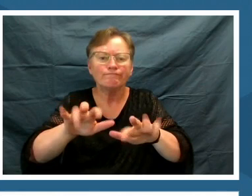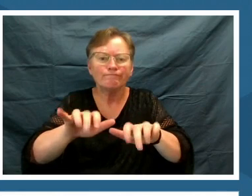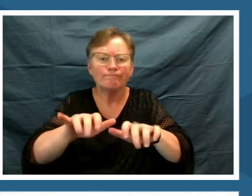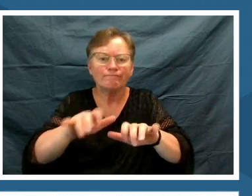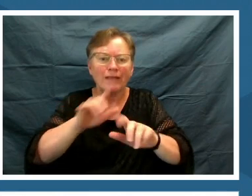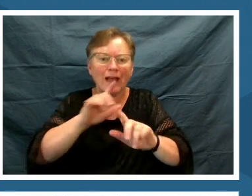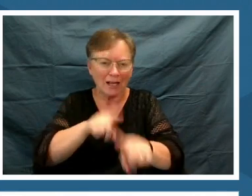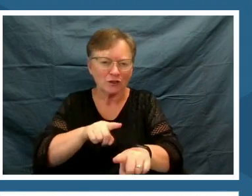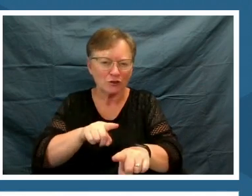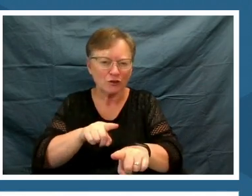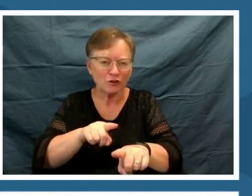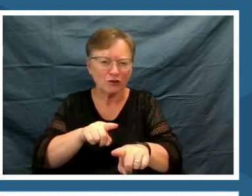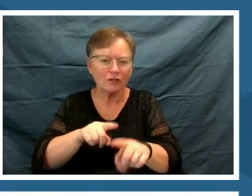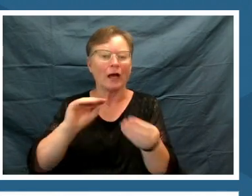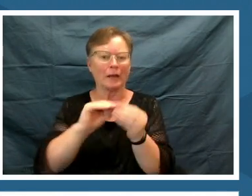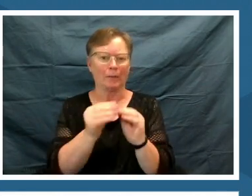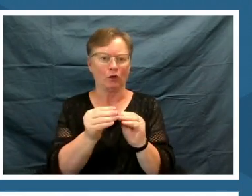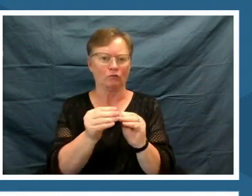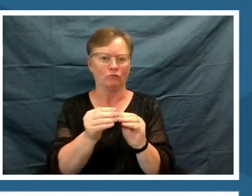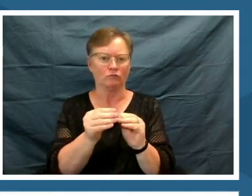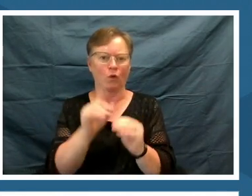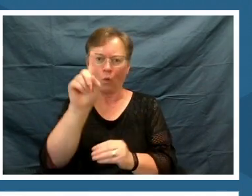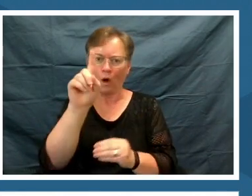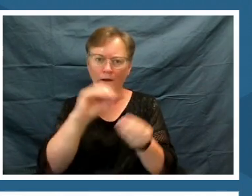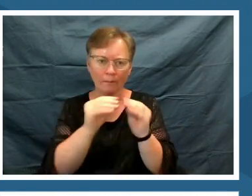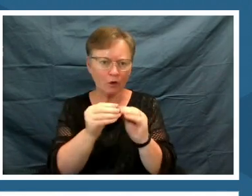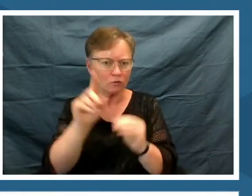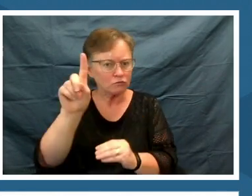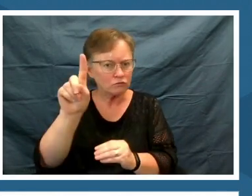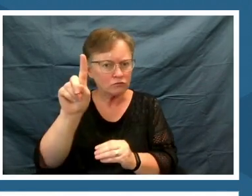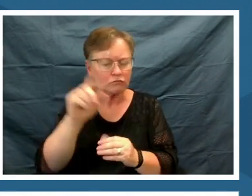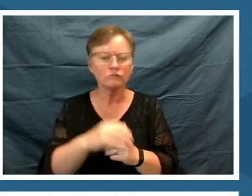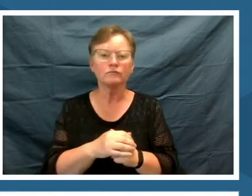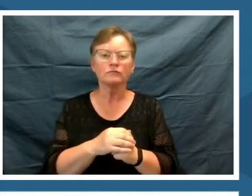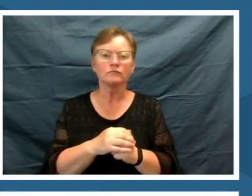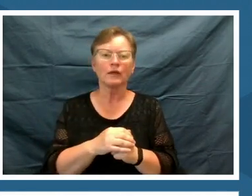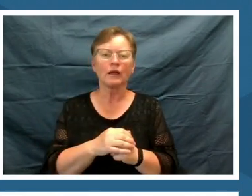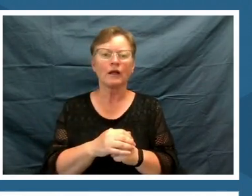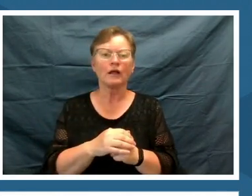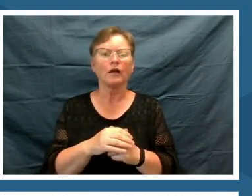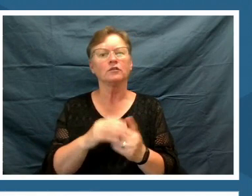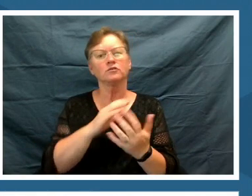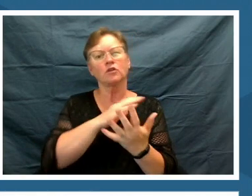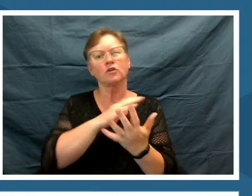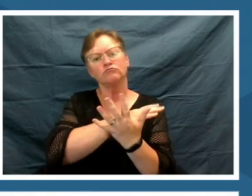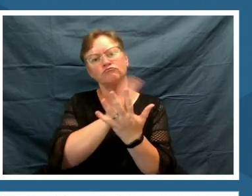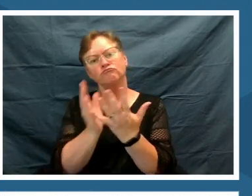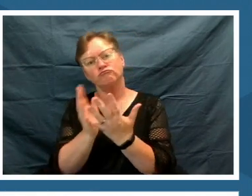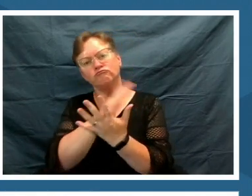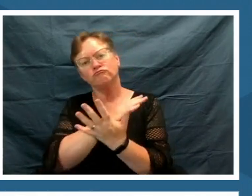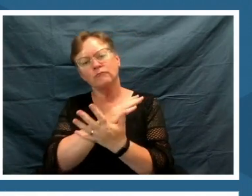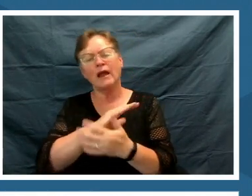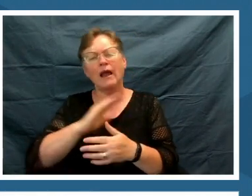a number one single number so how familiar are you with the concept of